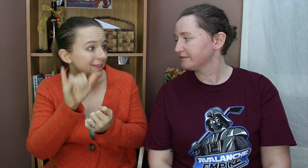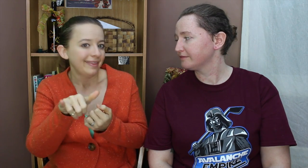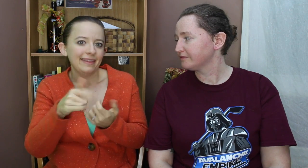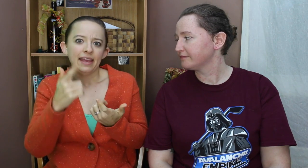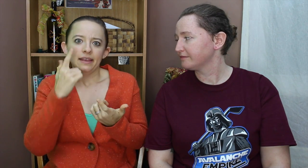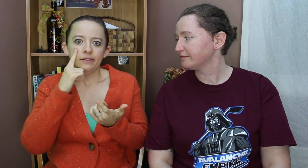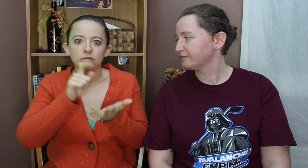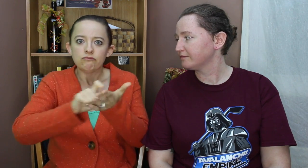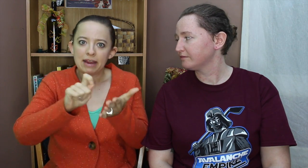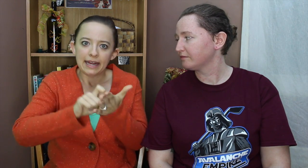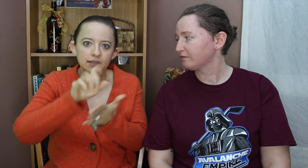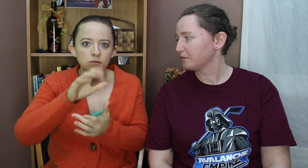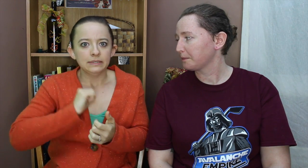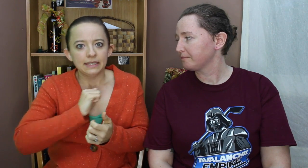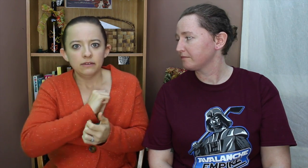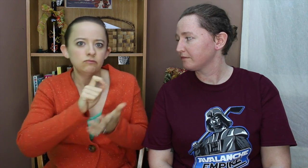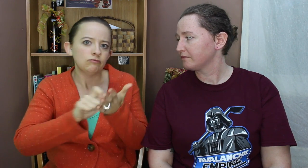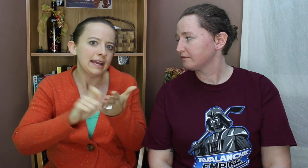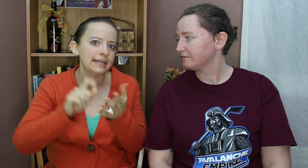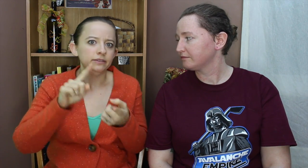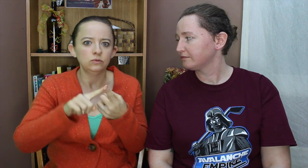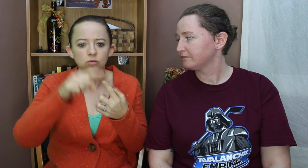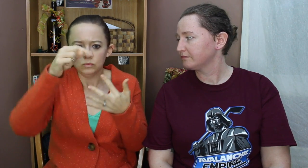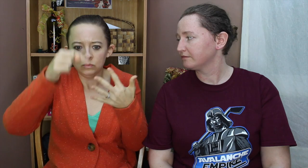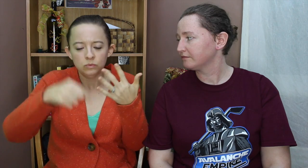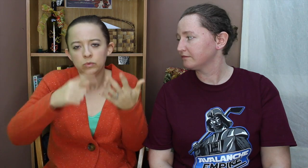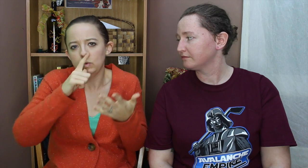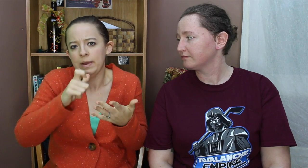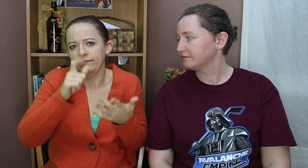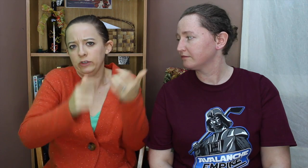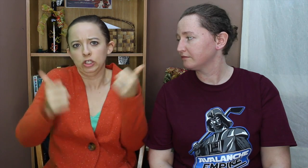or any way that you can help. You know writing to your senator, writing to